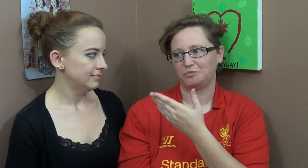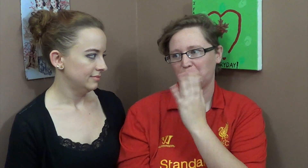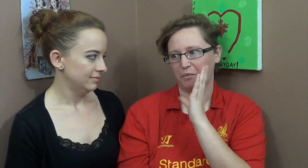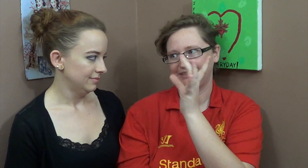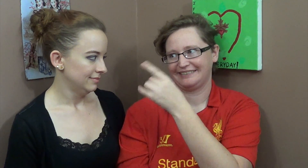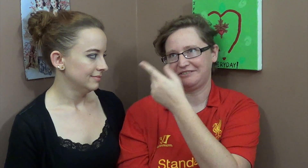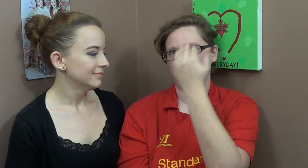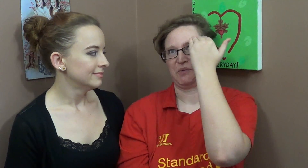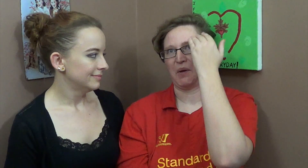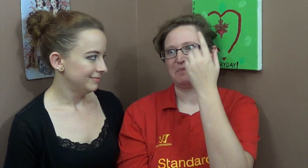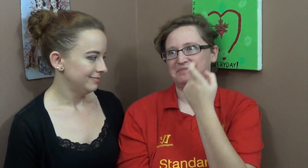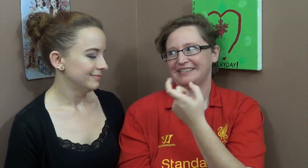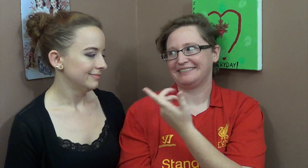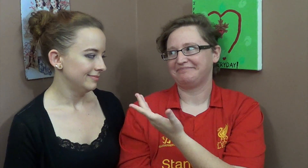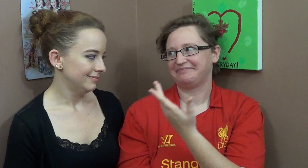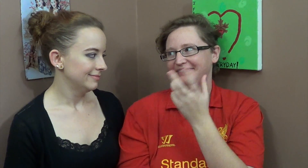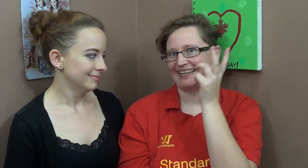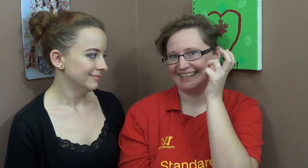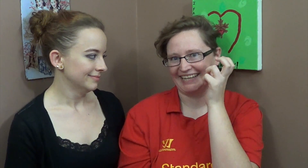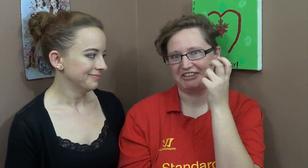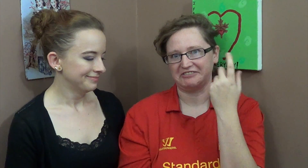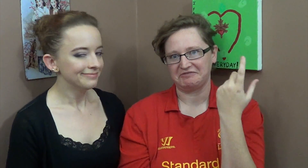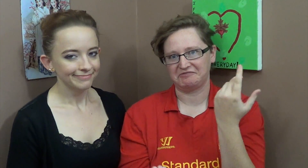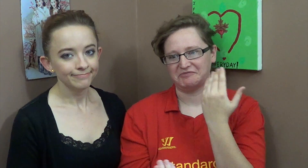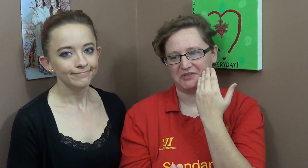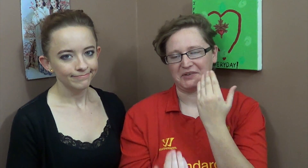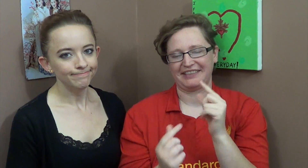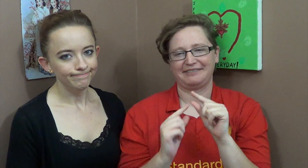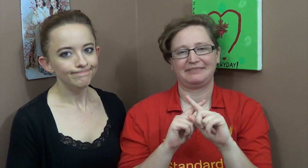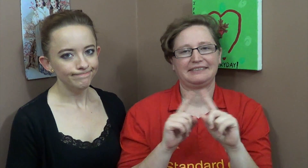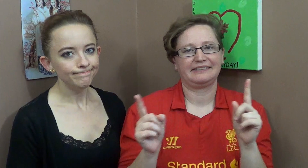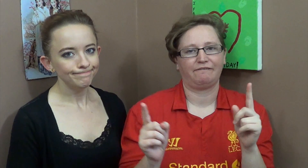to my memory. So it's a little bit